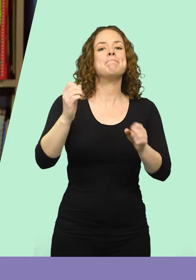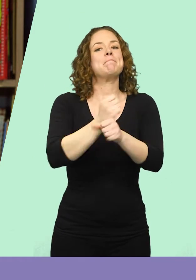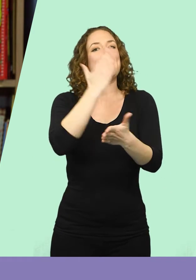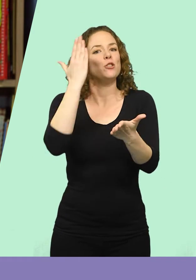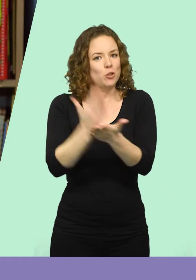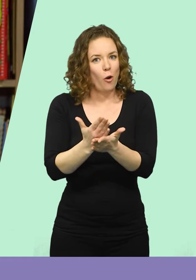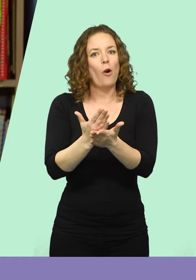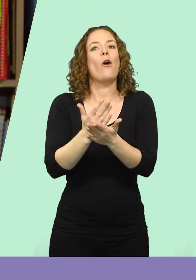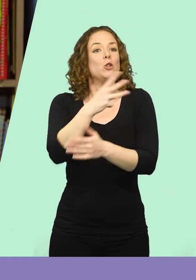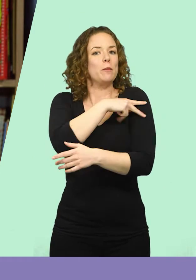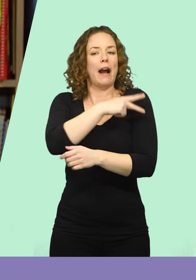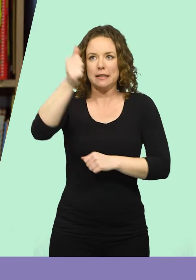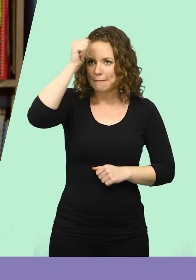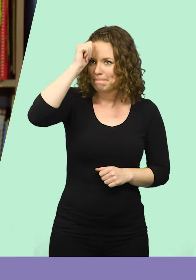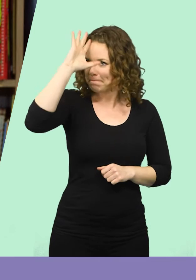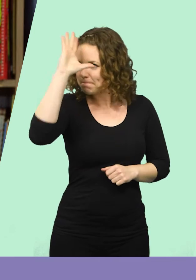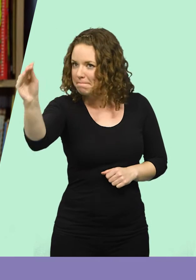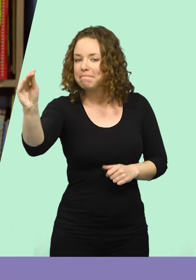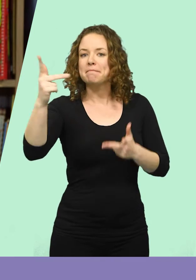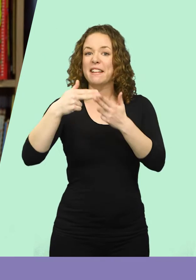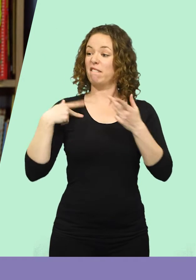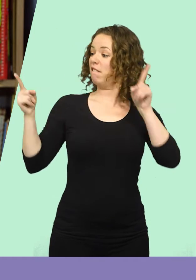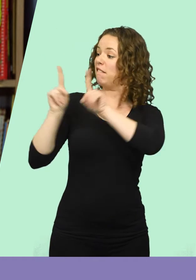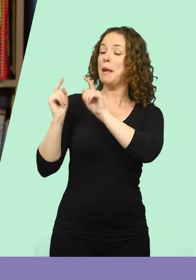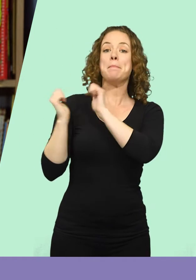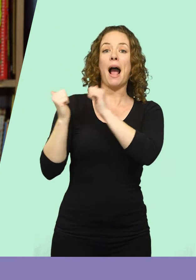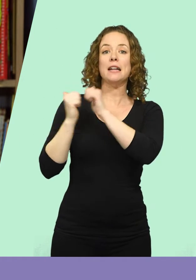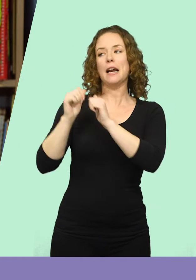I would just kind of make sure that the supervisor knew and if I was working with a partner